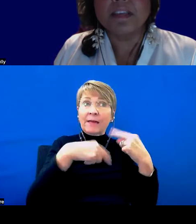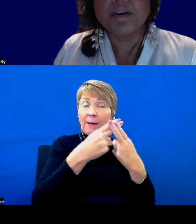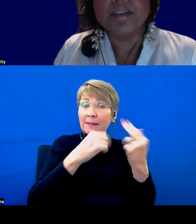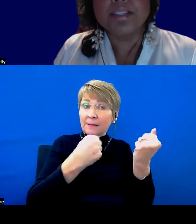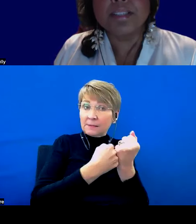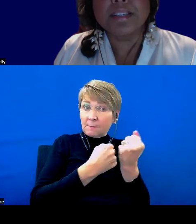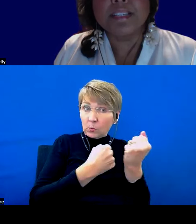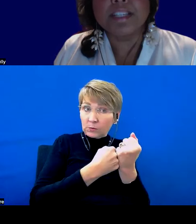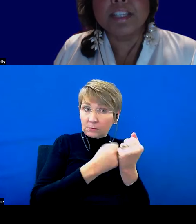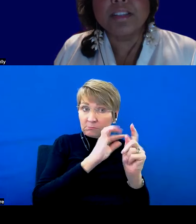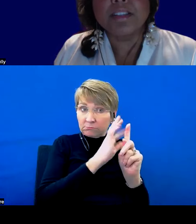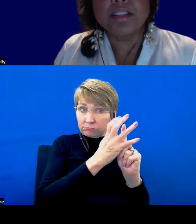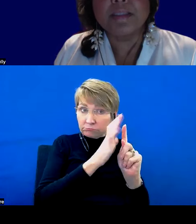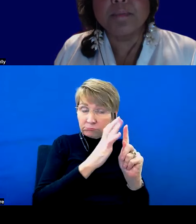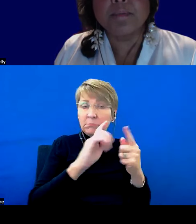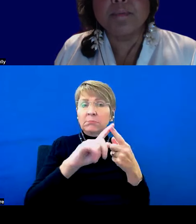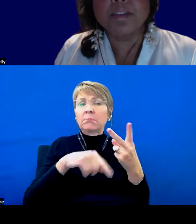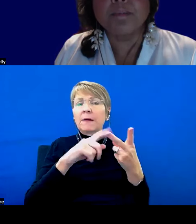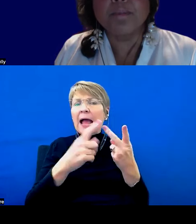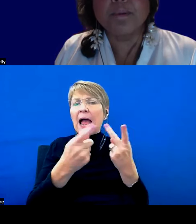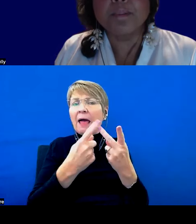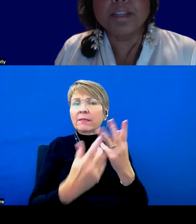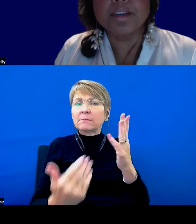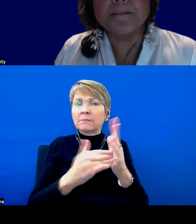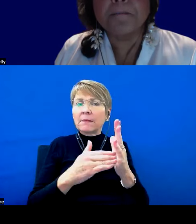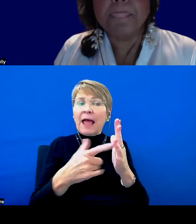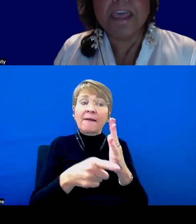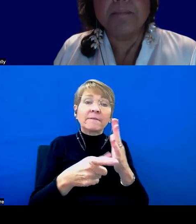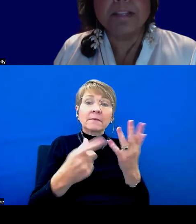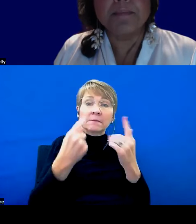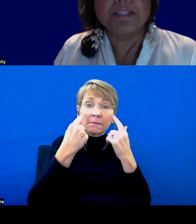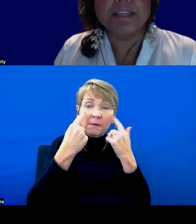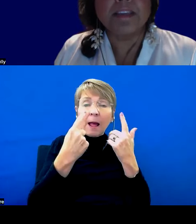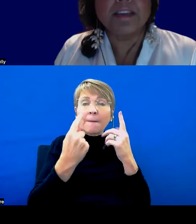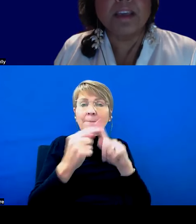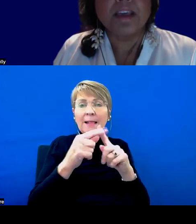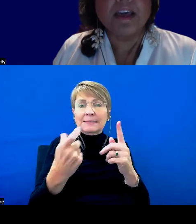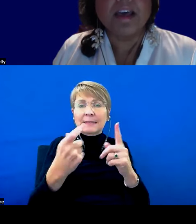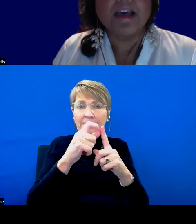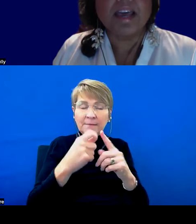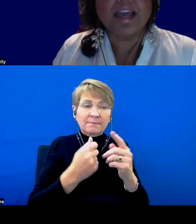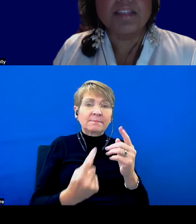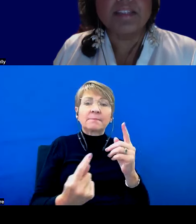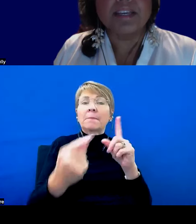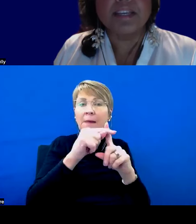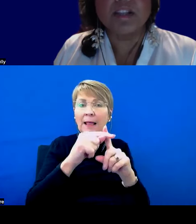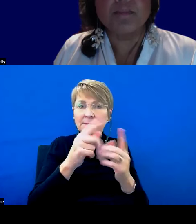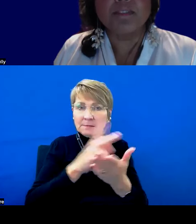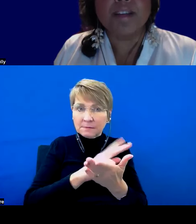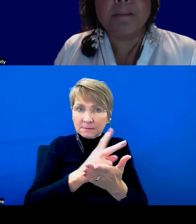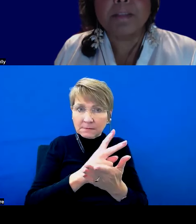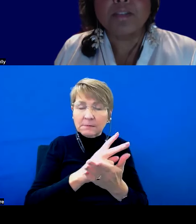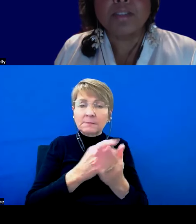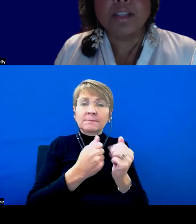'Coexisting conditions example cerebral palsy, epilepsy, ASD, Global Developmental Delay.'